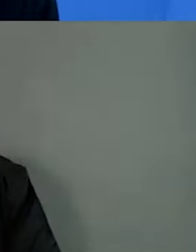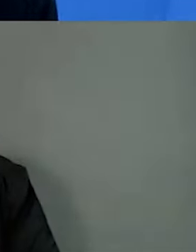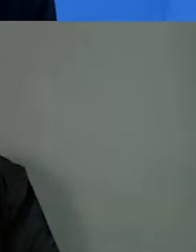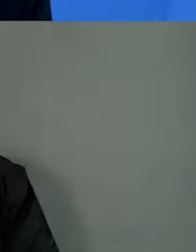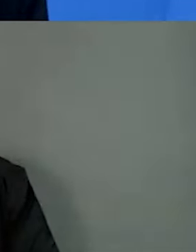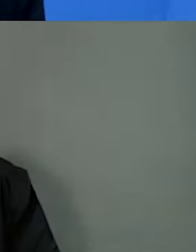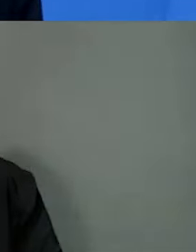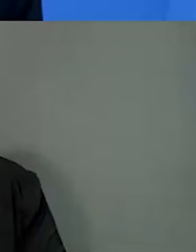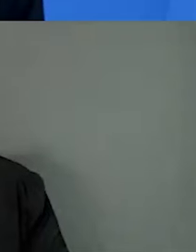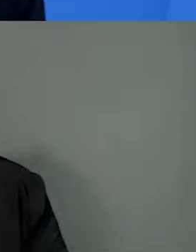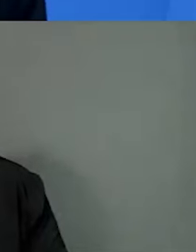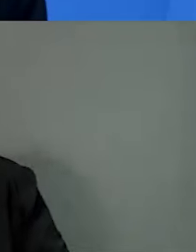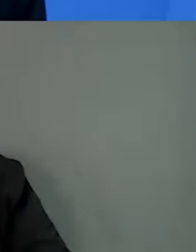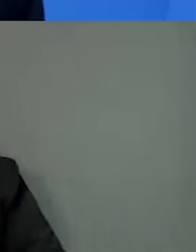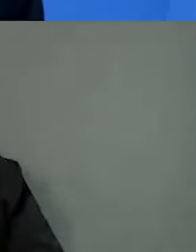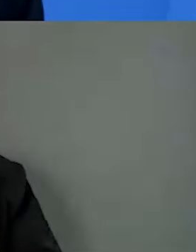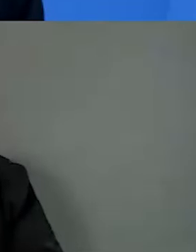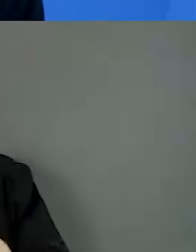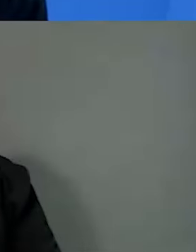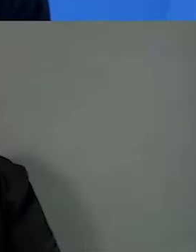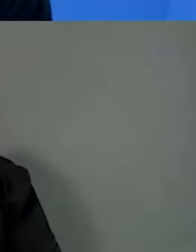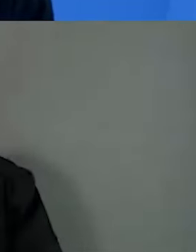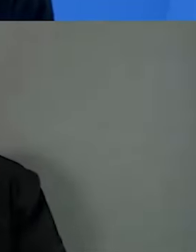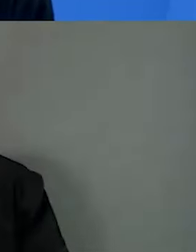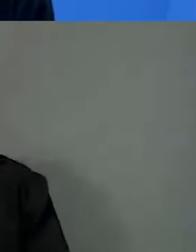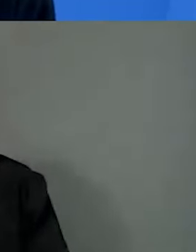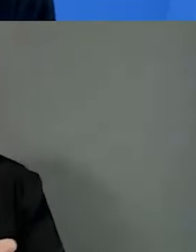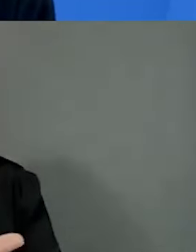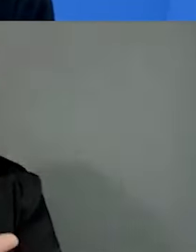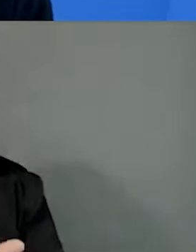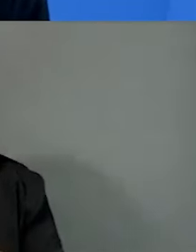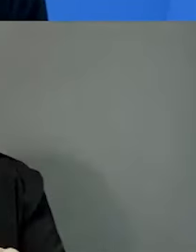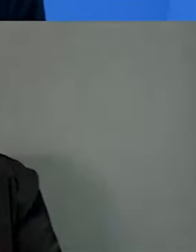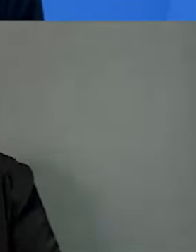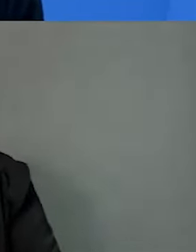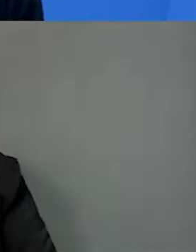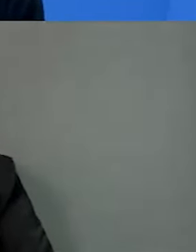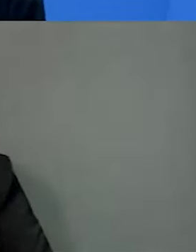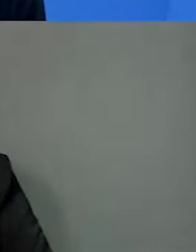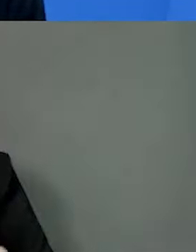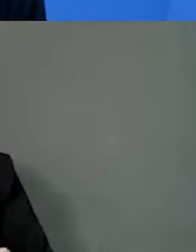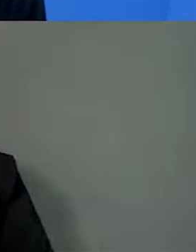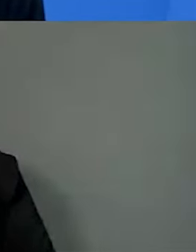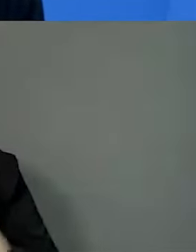I was hoping you could talk a little bit more about that and let folks know how they should be doing that.